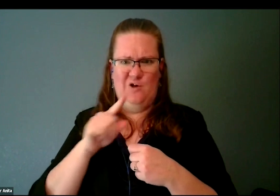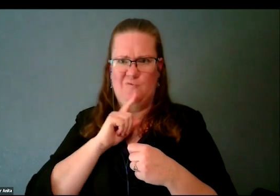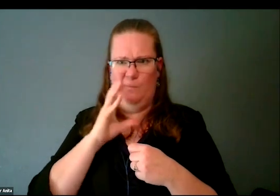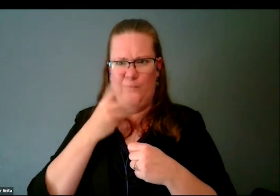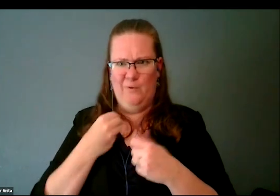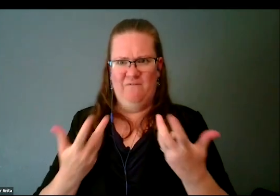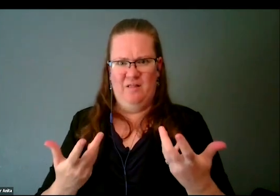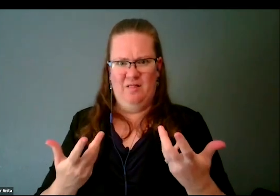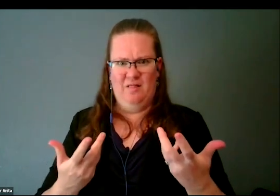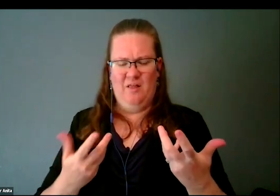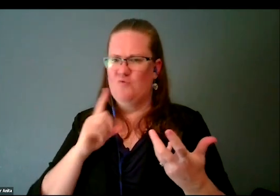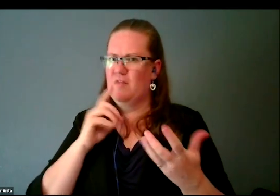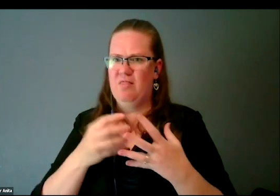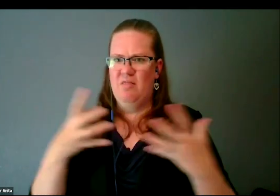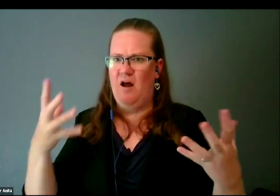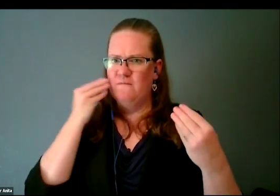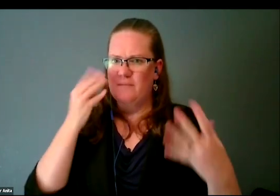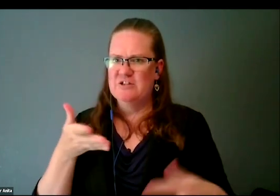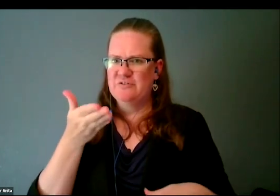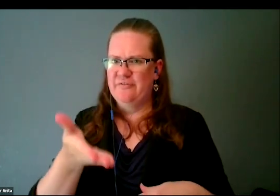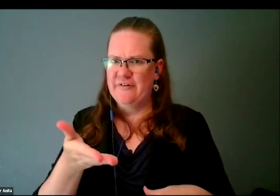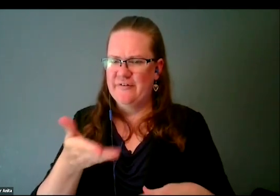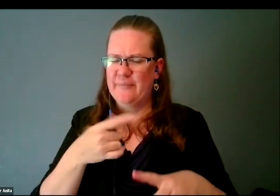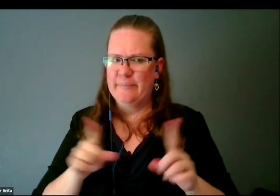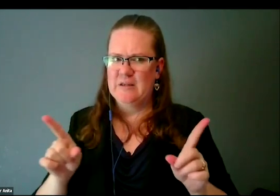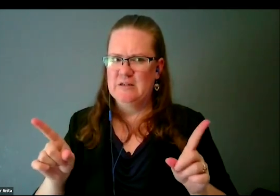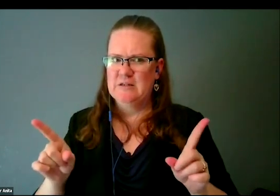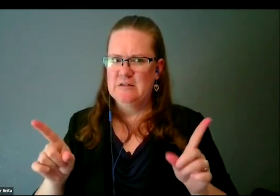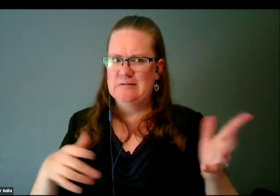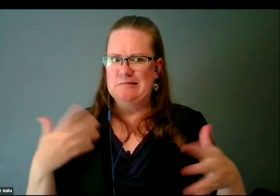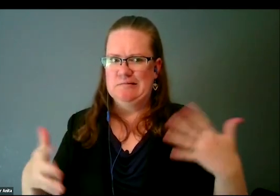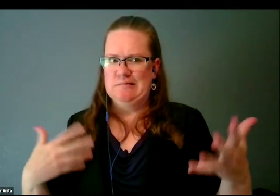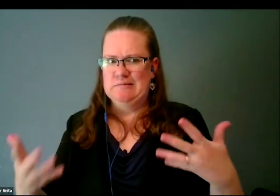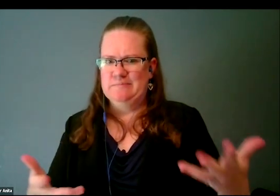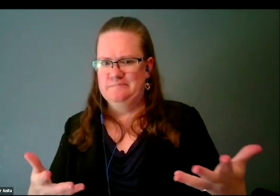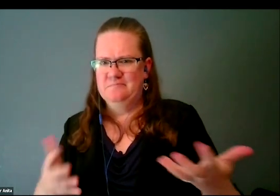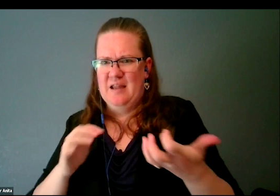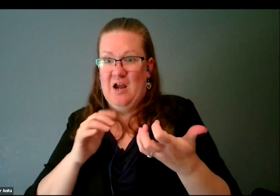really rich with information, but how usable are these?